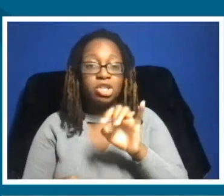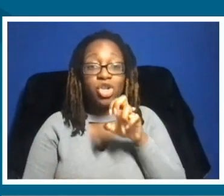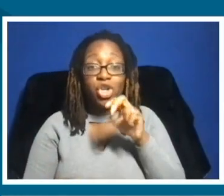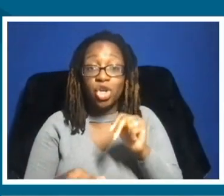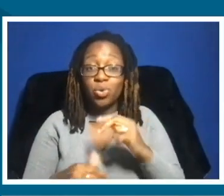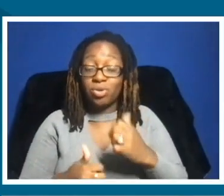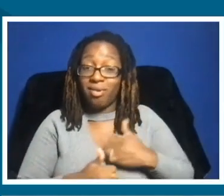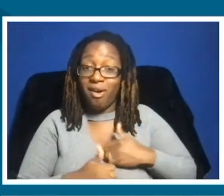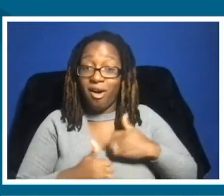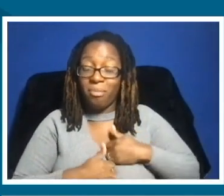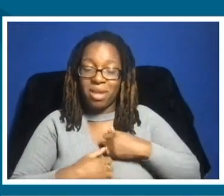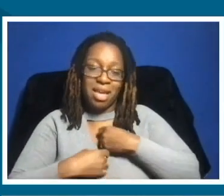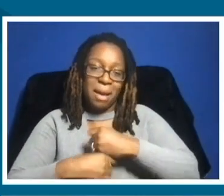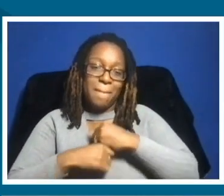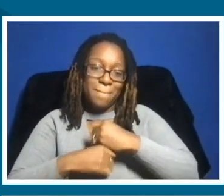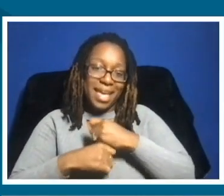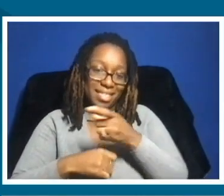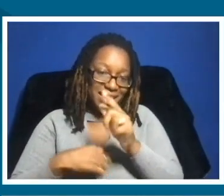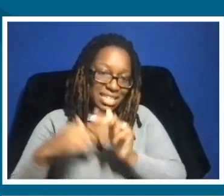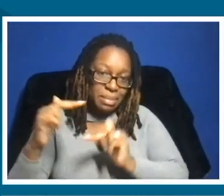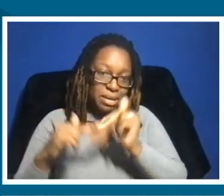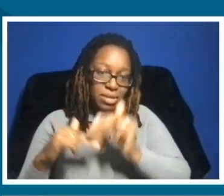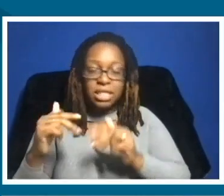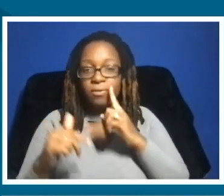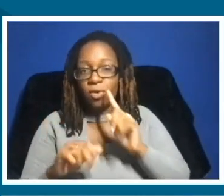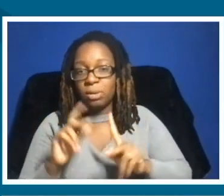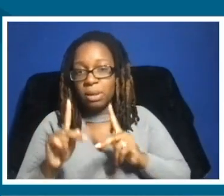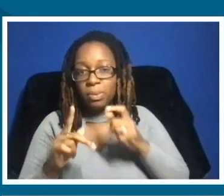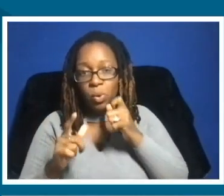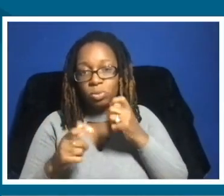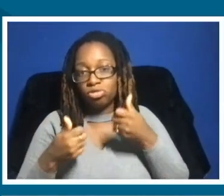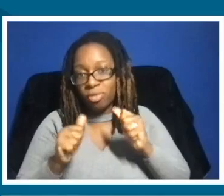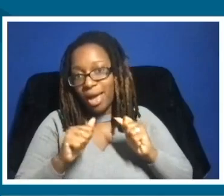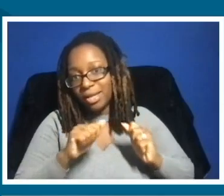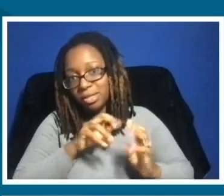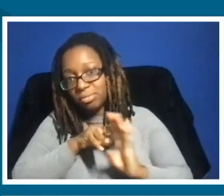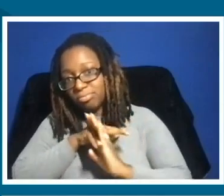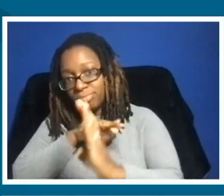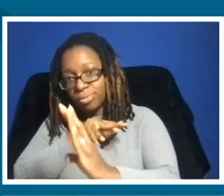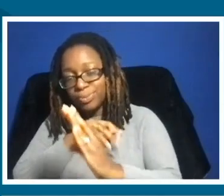all of those um runaways and it was a